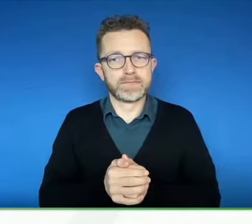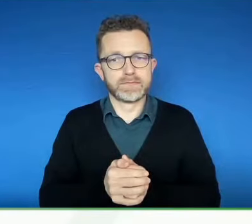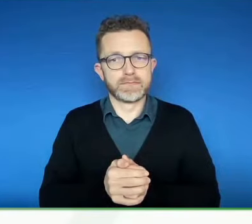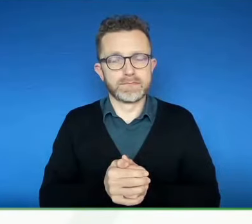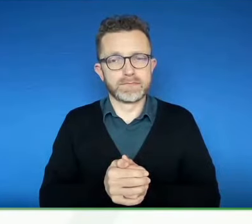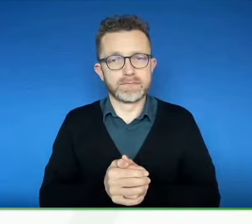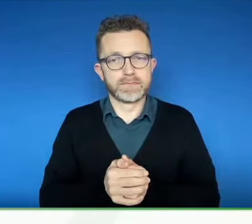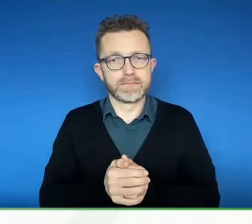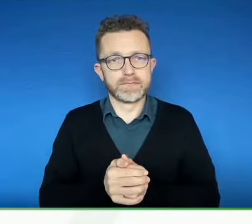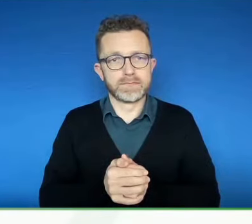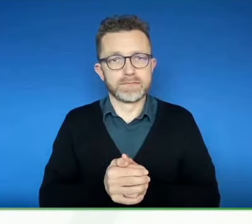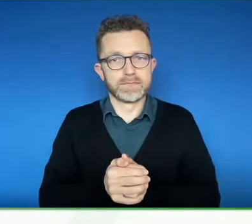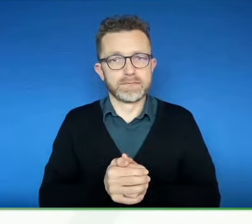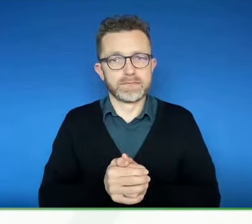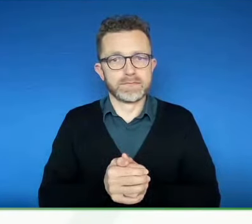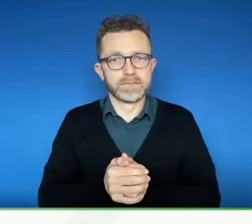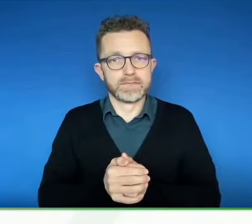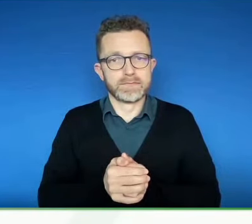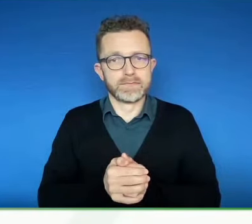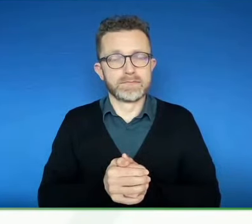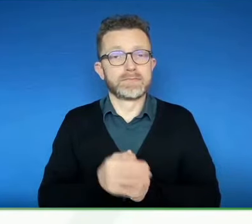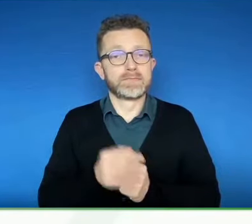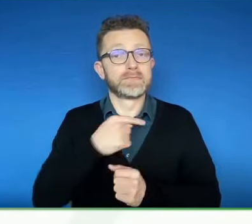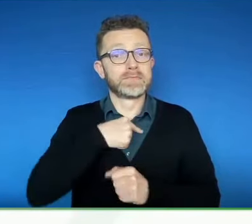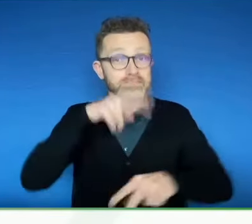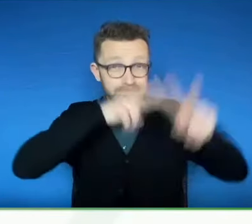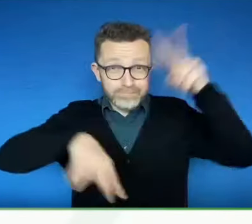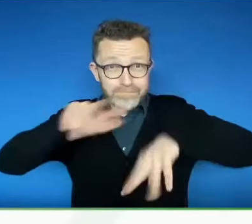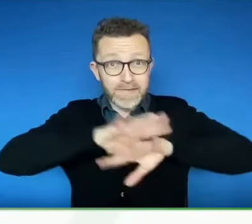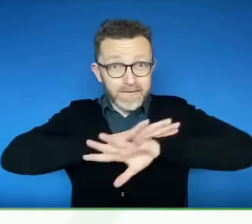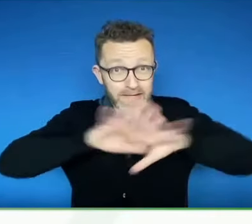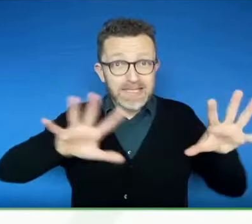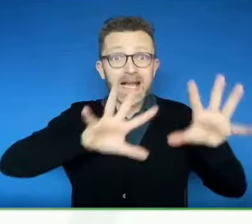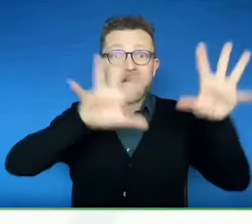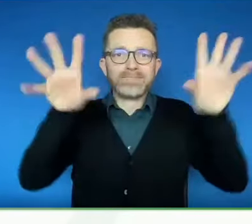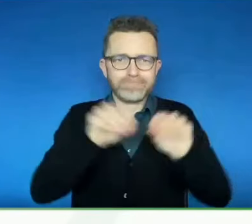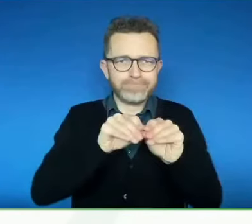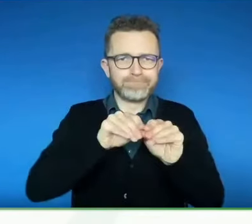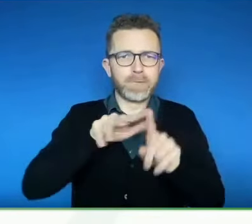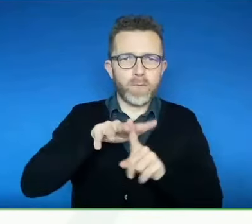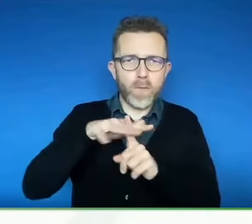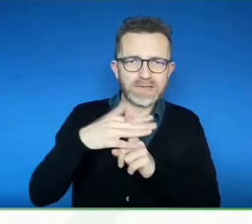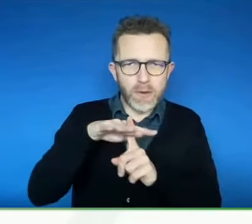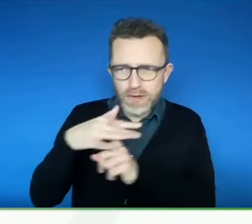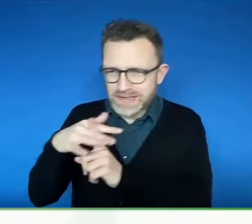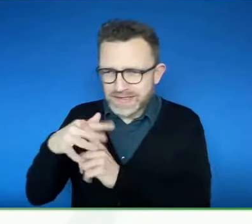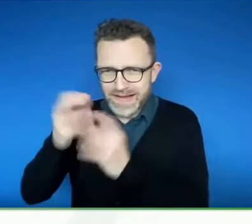understanding of the text, you can get our division.